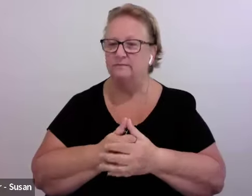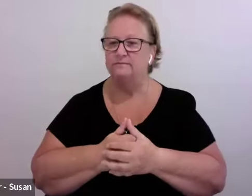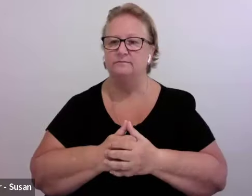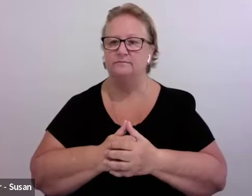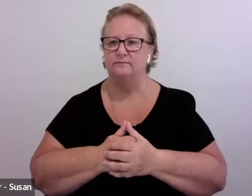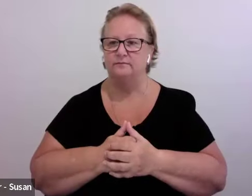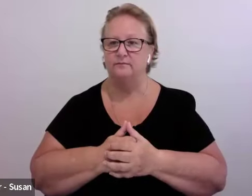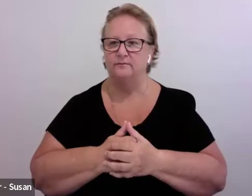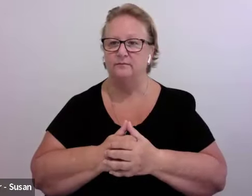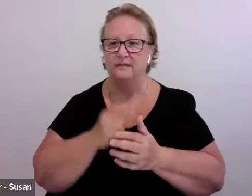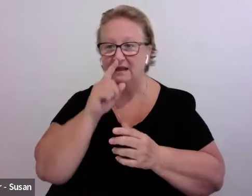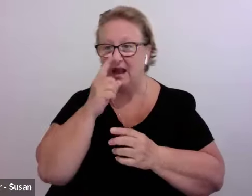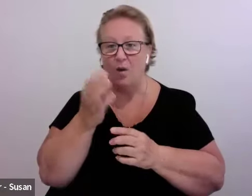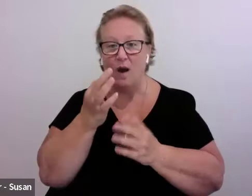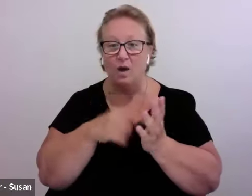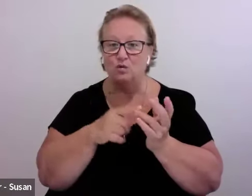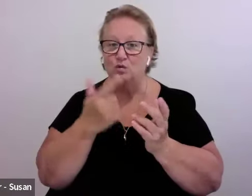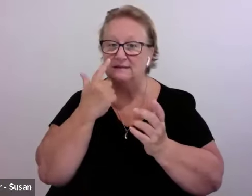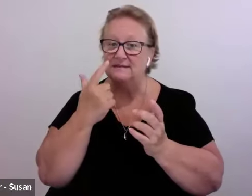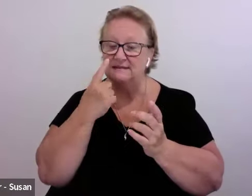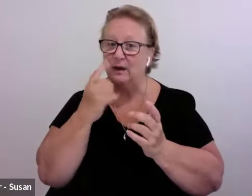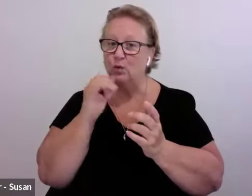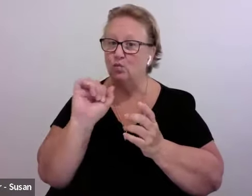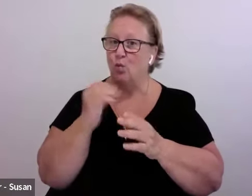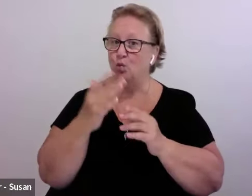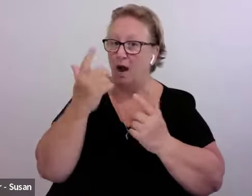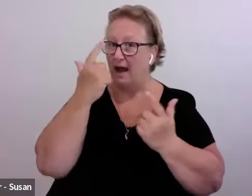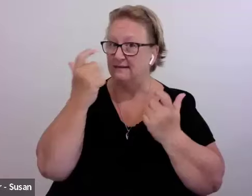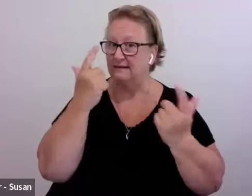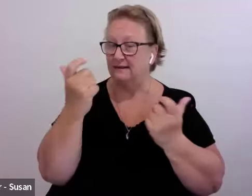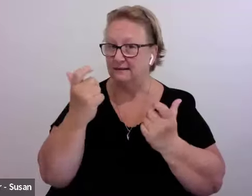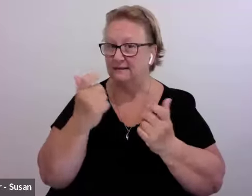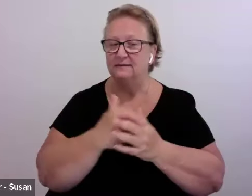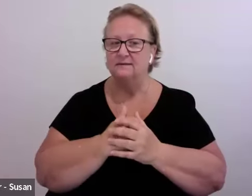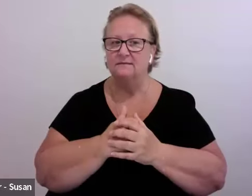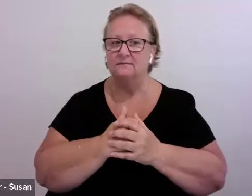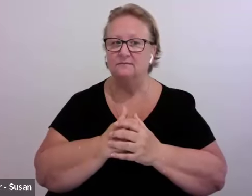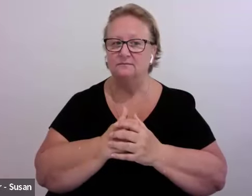refine our approach. Thank you very much. We're here to provide guidance and support through these sessions. We